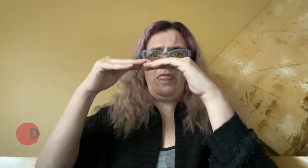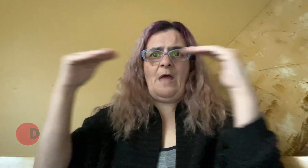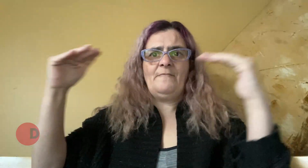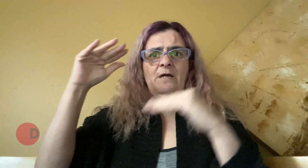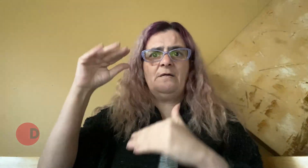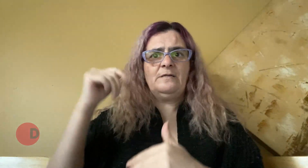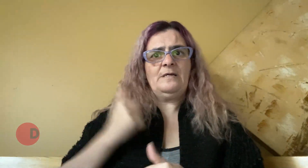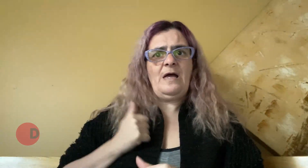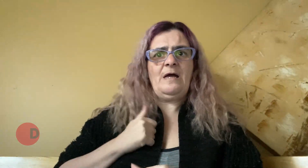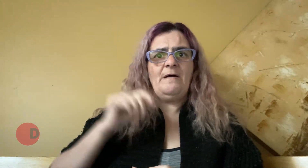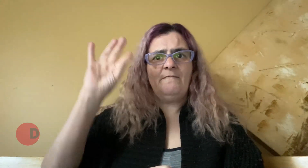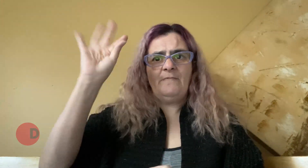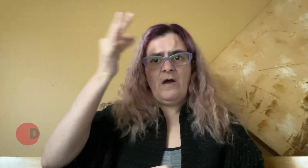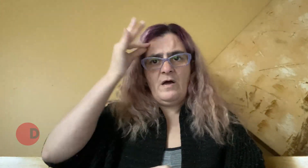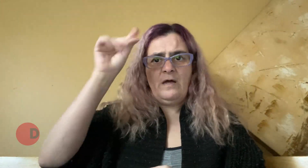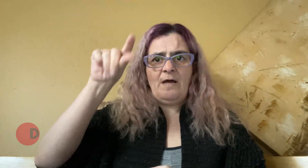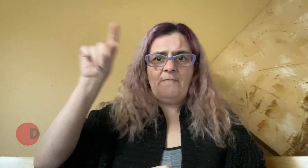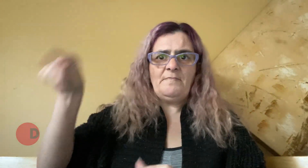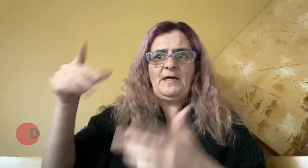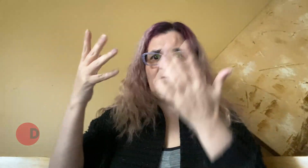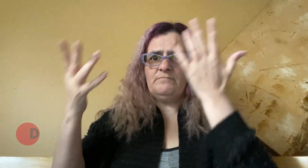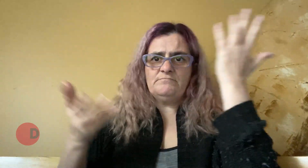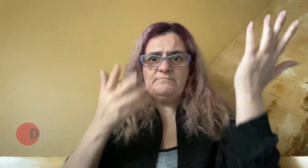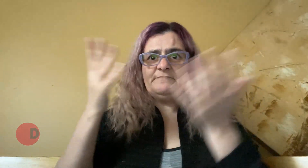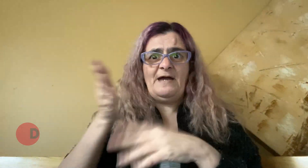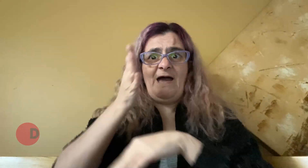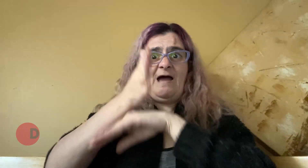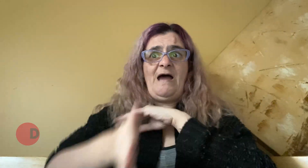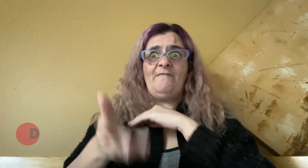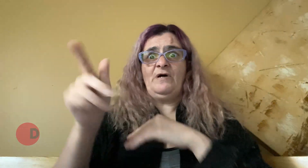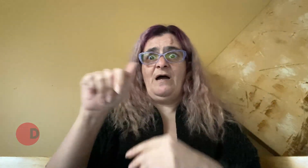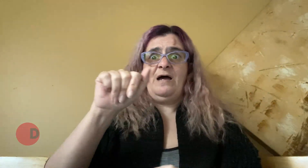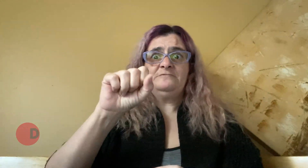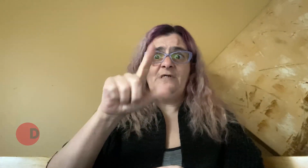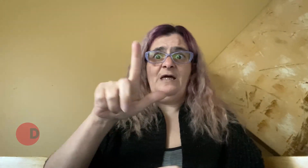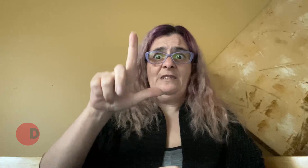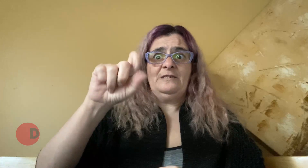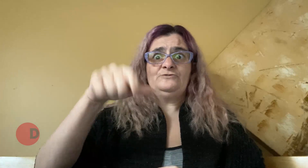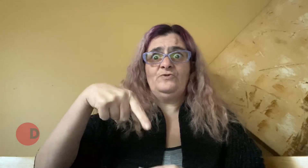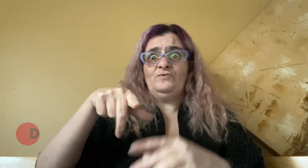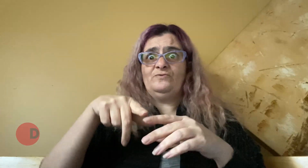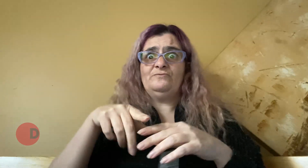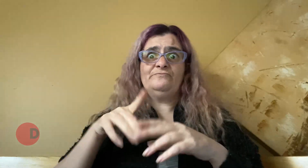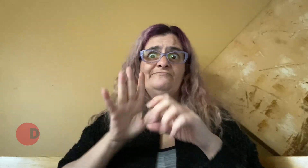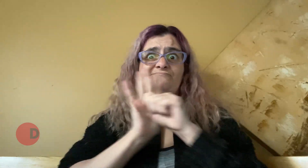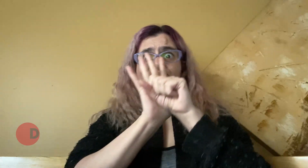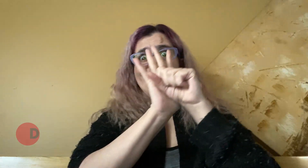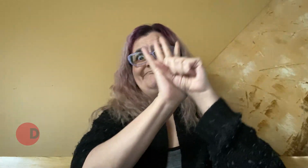level and the federal government after the ASL & LSQ communities